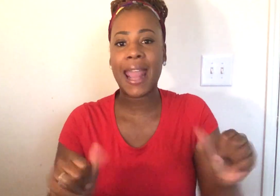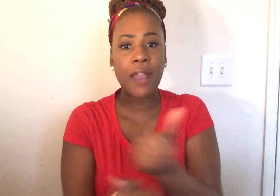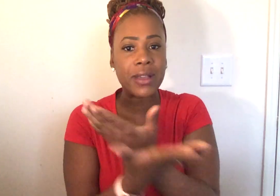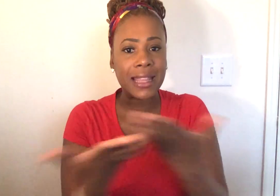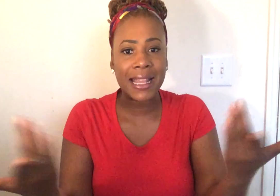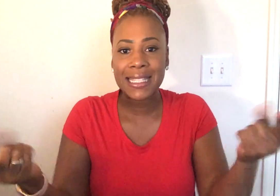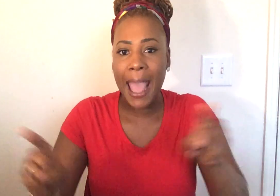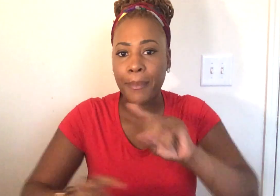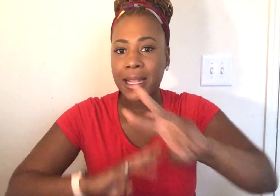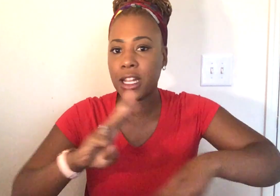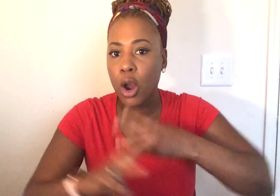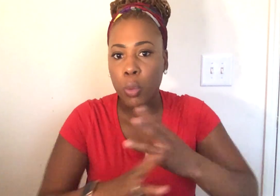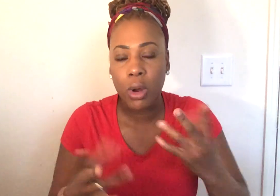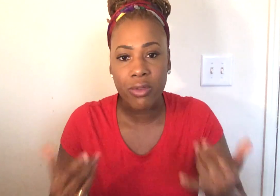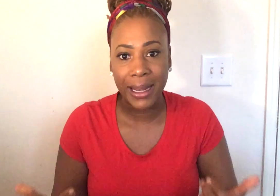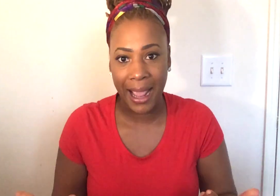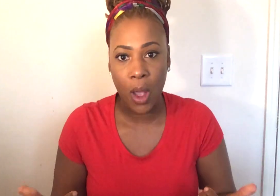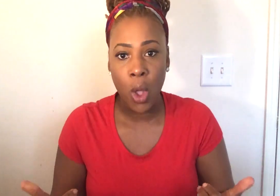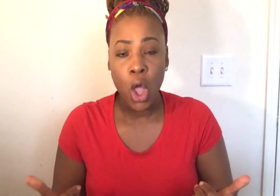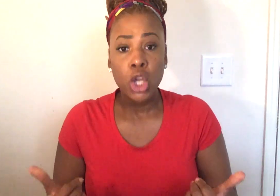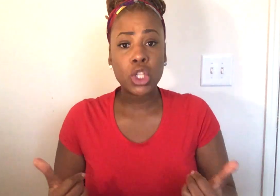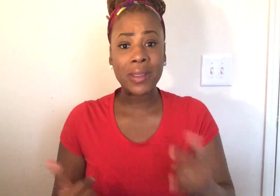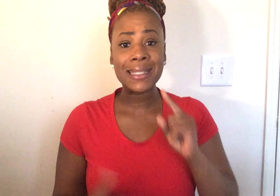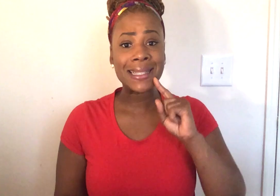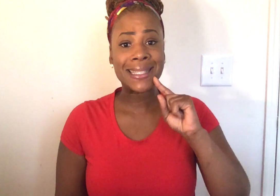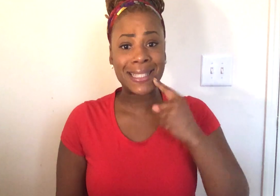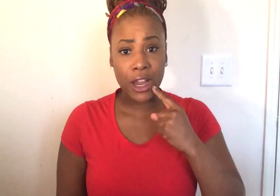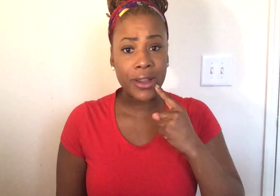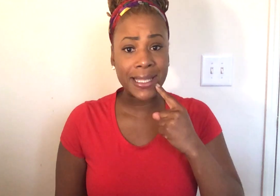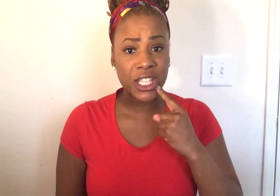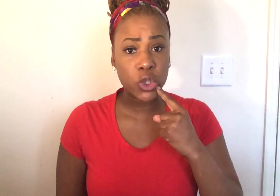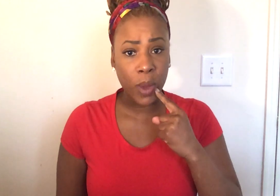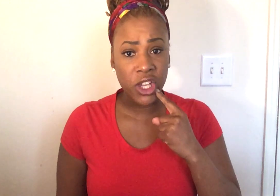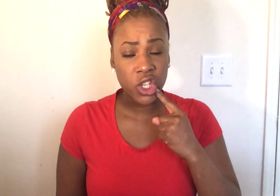everything that's happening in our world right now so this is a serious situation